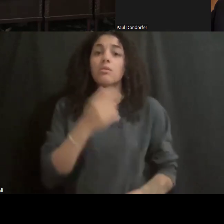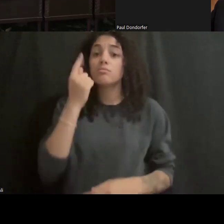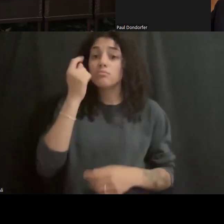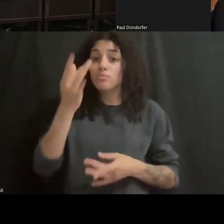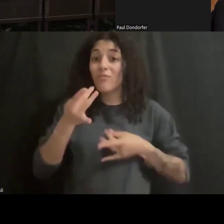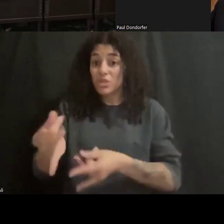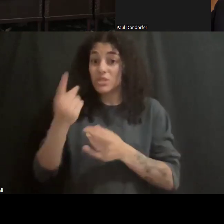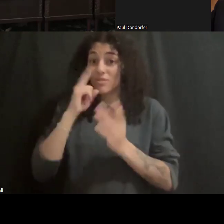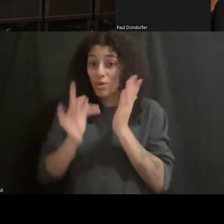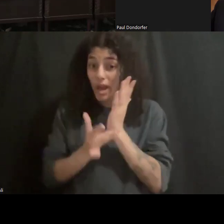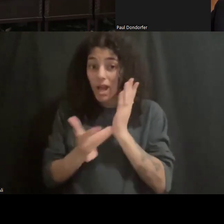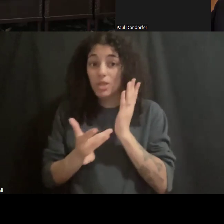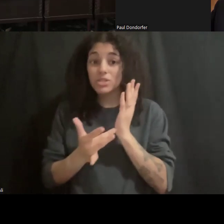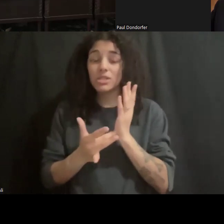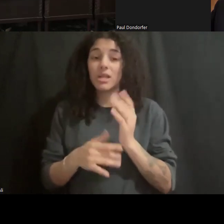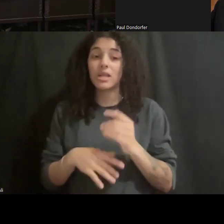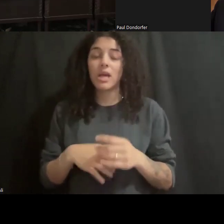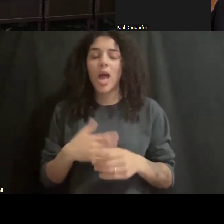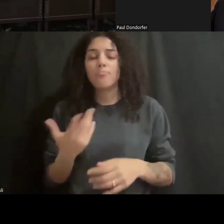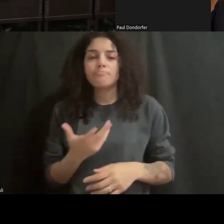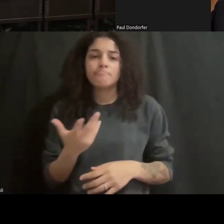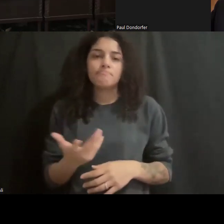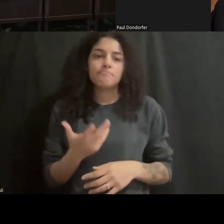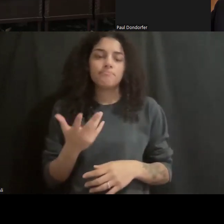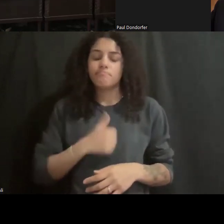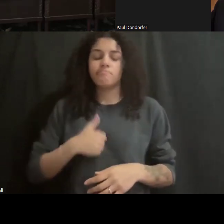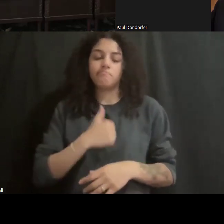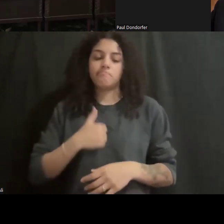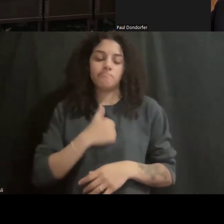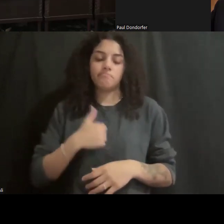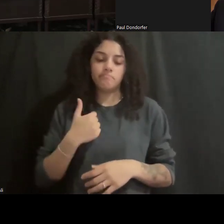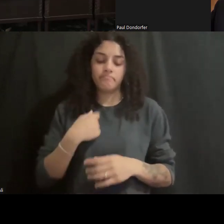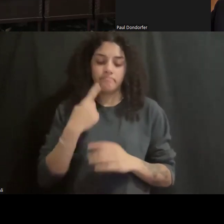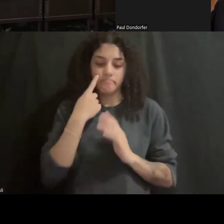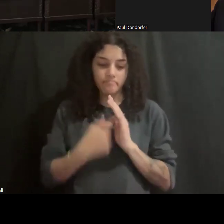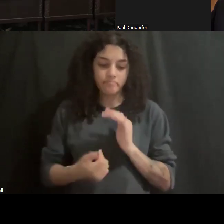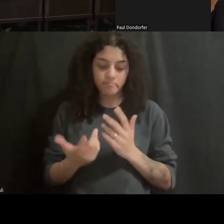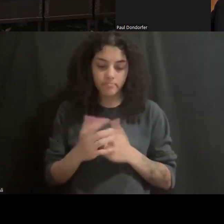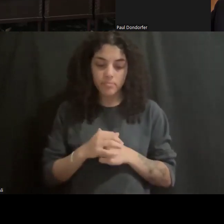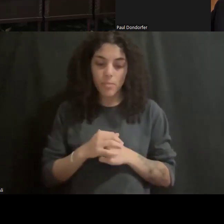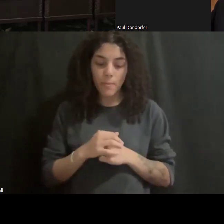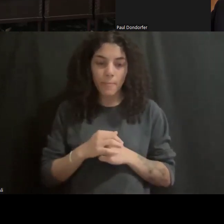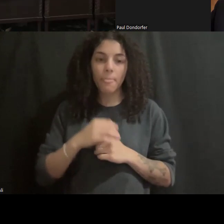um I'm sorry uh my constituents are also concerned with the lack